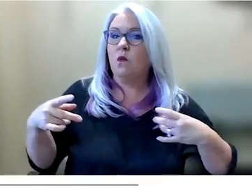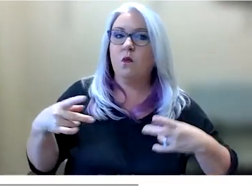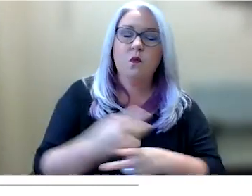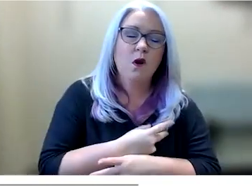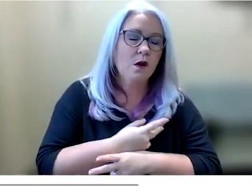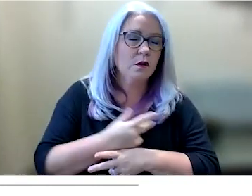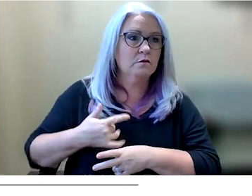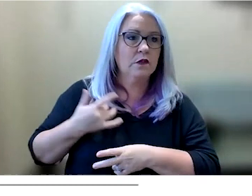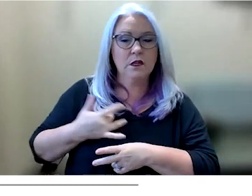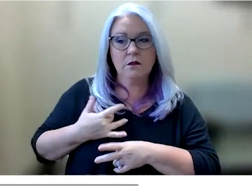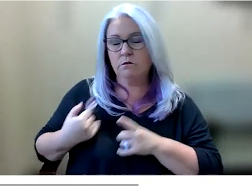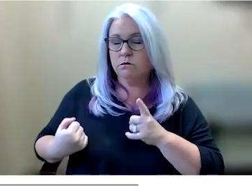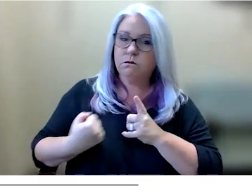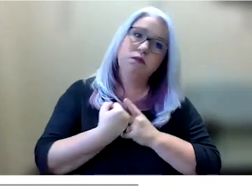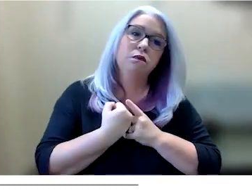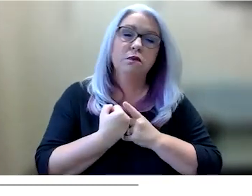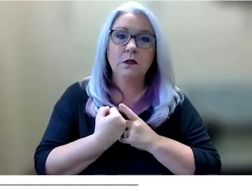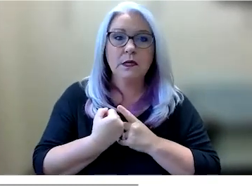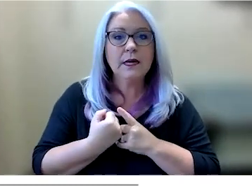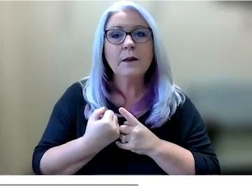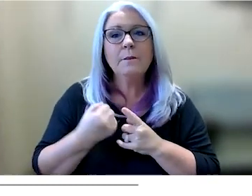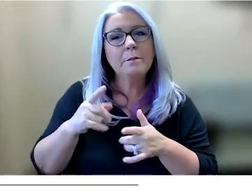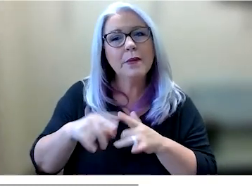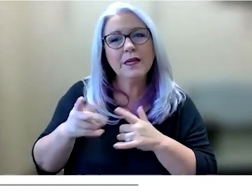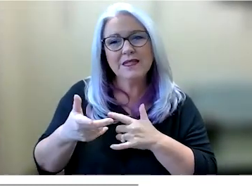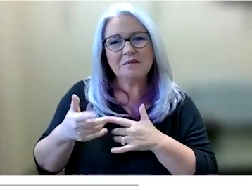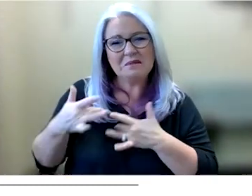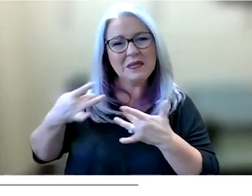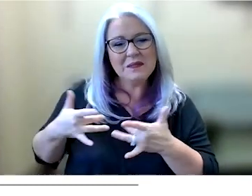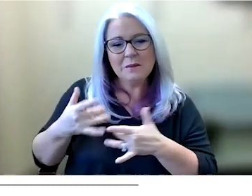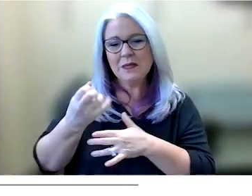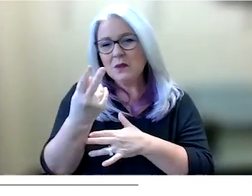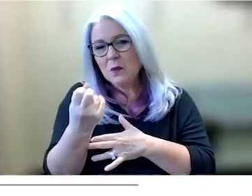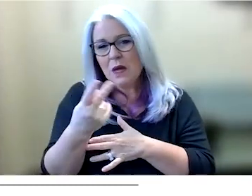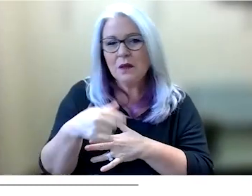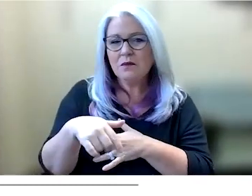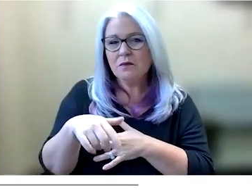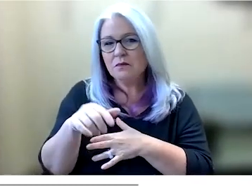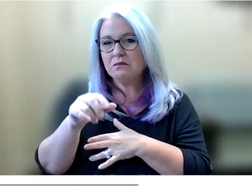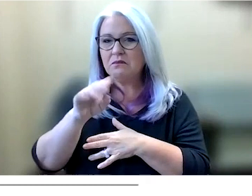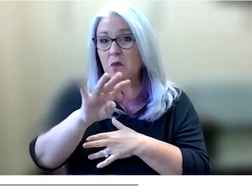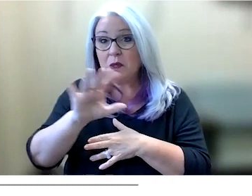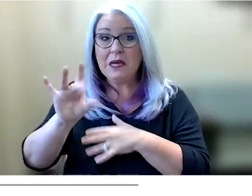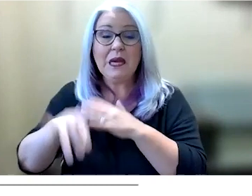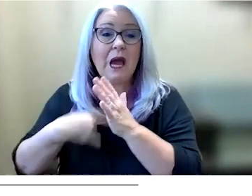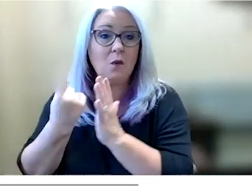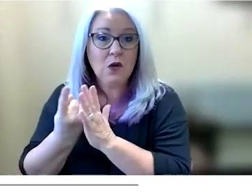symptoms that pop up but it's a delayed on set. It's about 12-48 hours after. So you might push yourself, maybe you